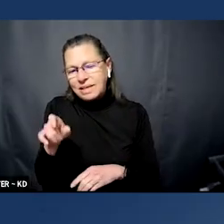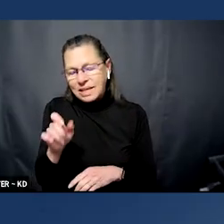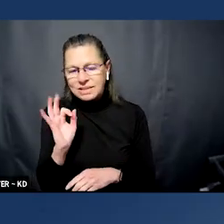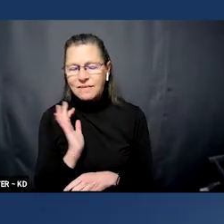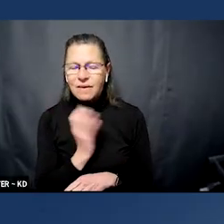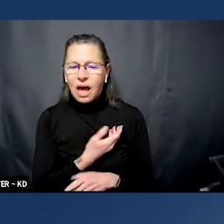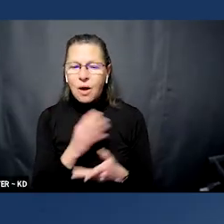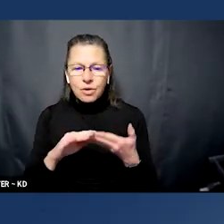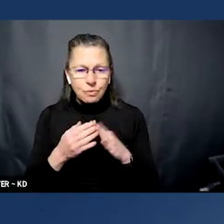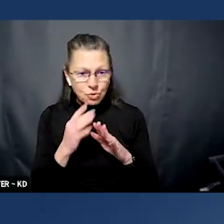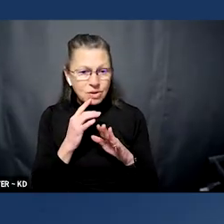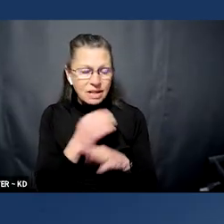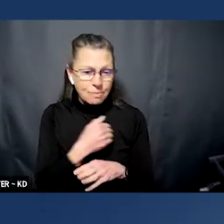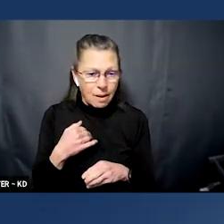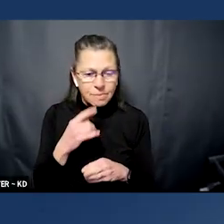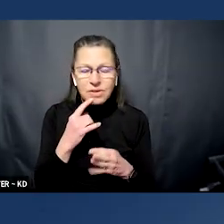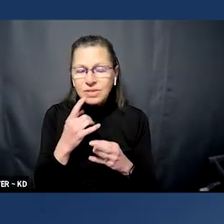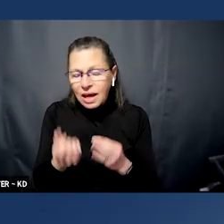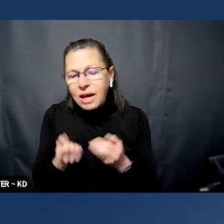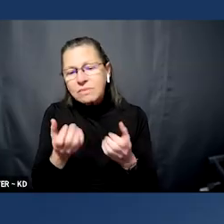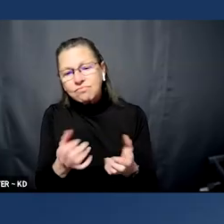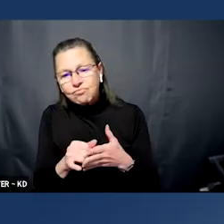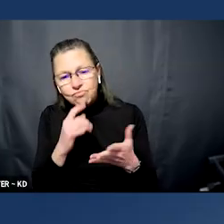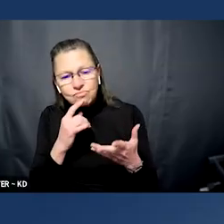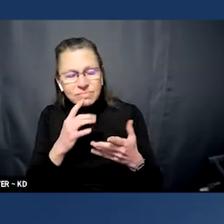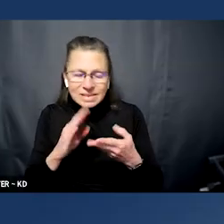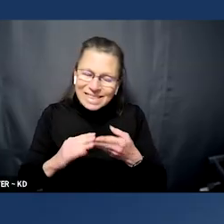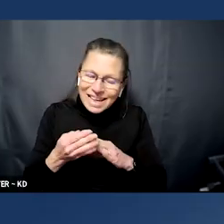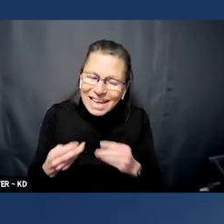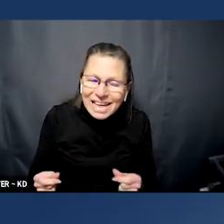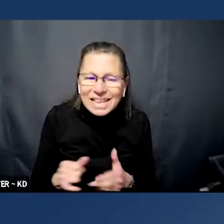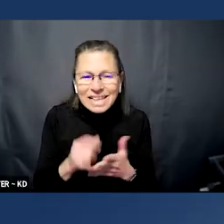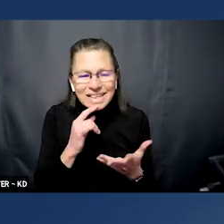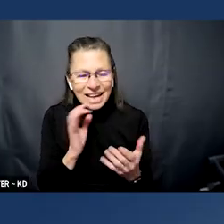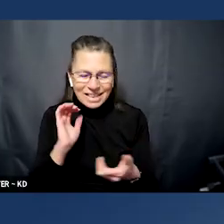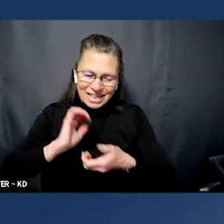promote healing from trauma to strengthen HIV care engagement among Native Americans in Los